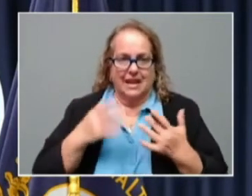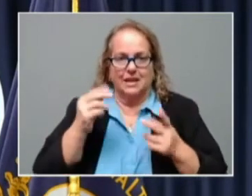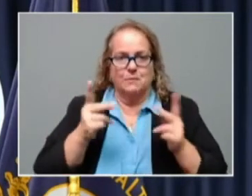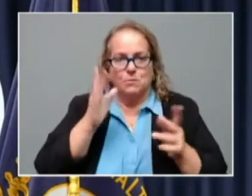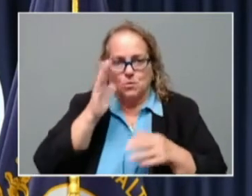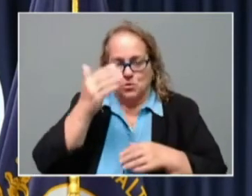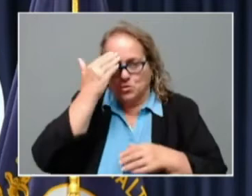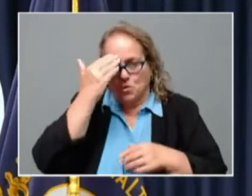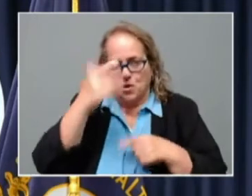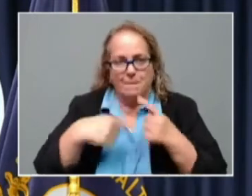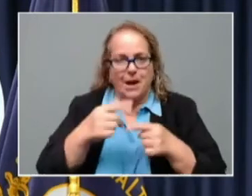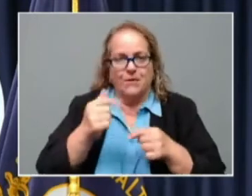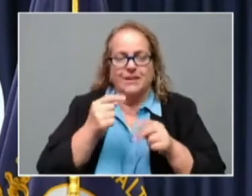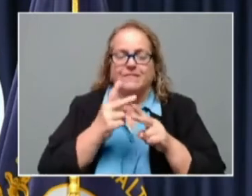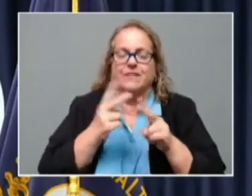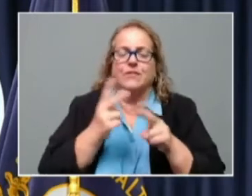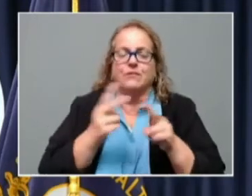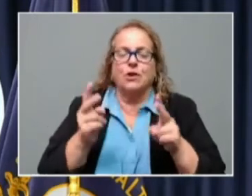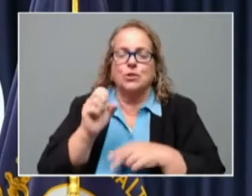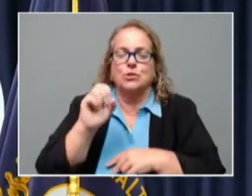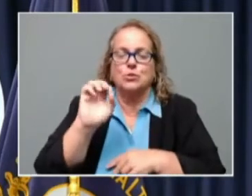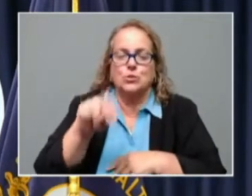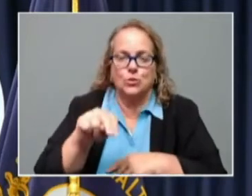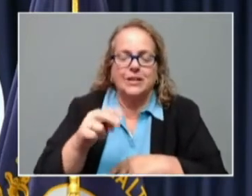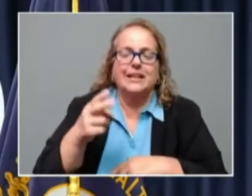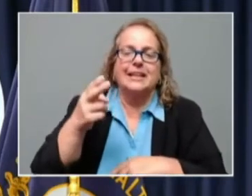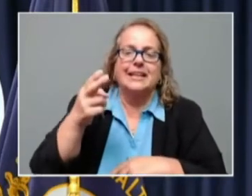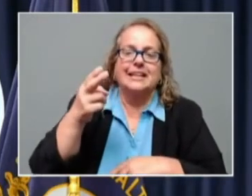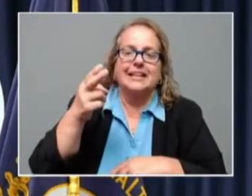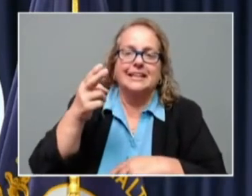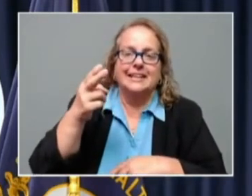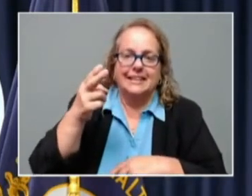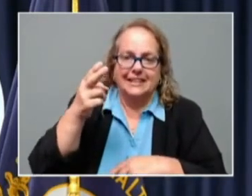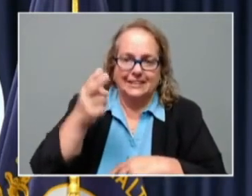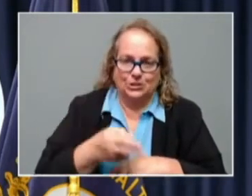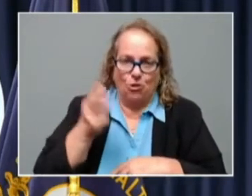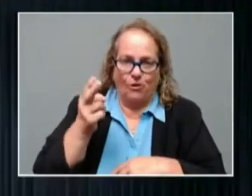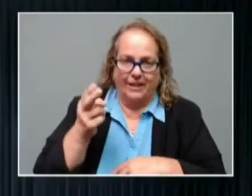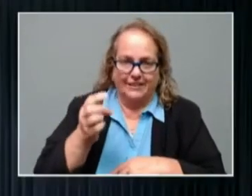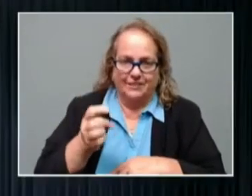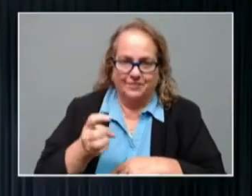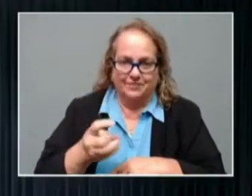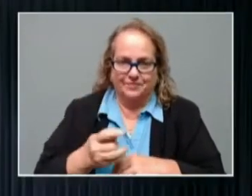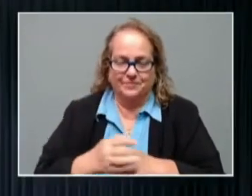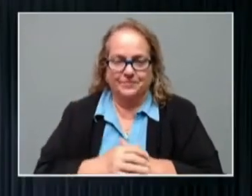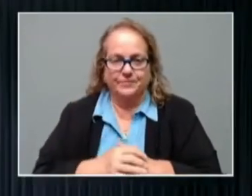very soon. Going to be historic chad really fast in terms of the booster